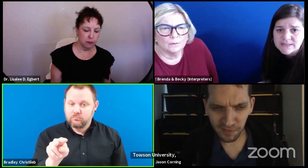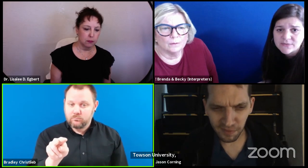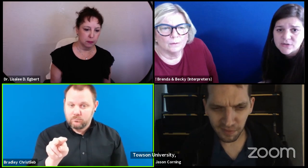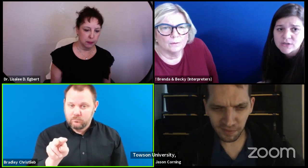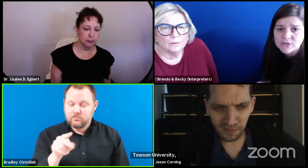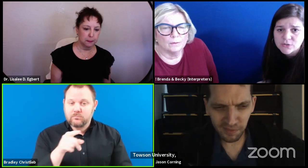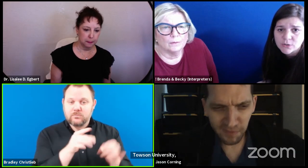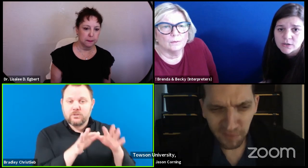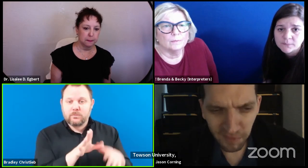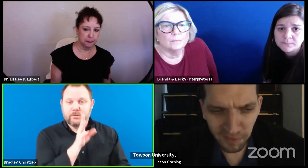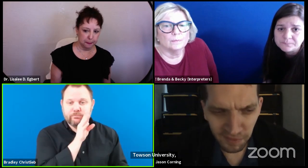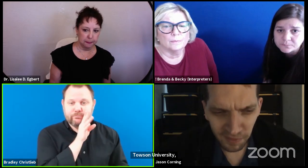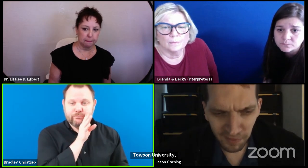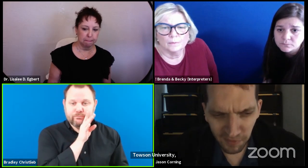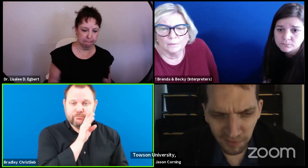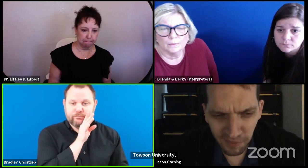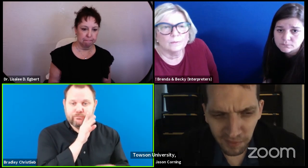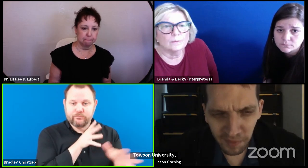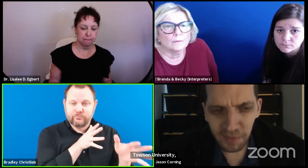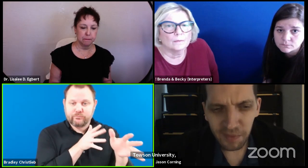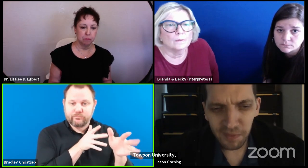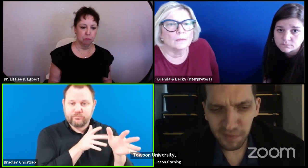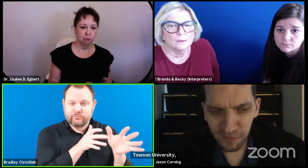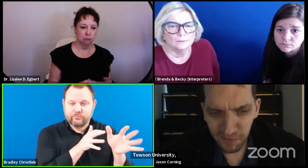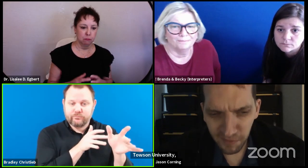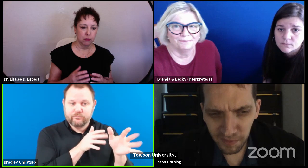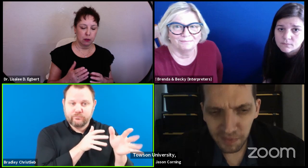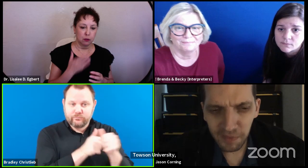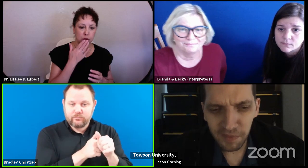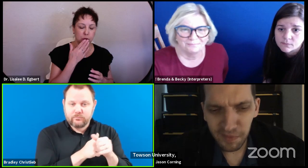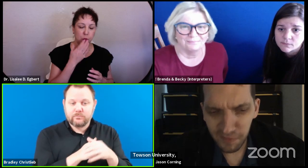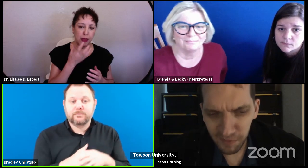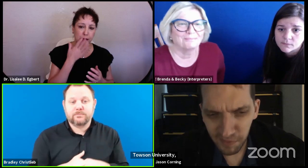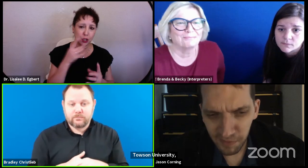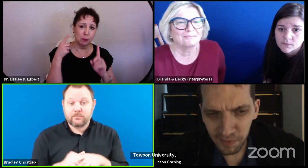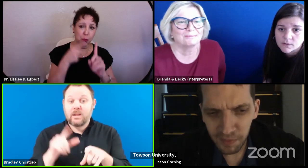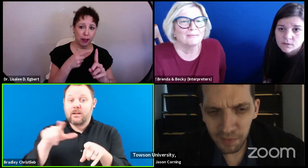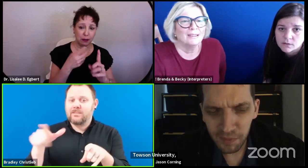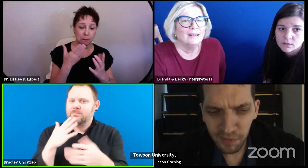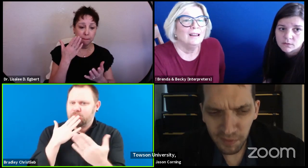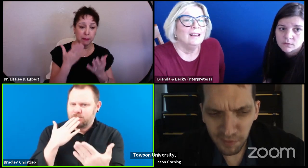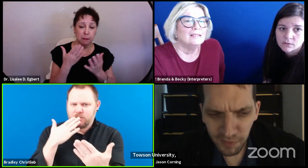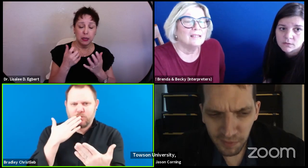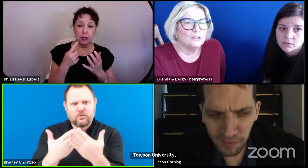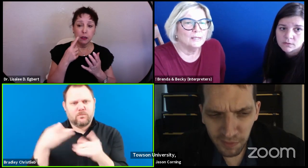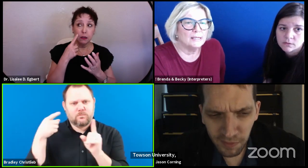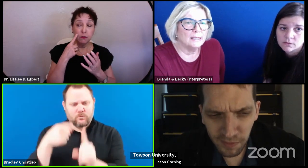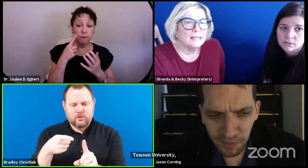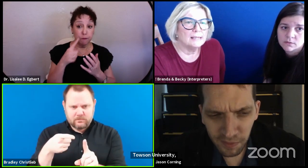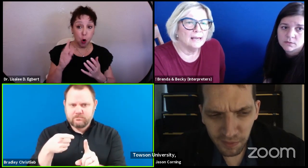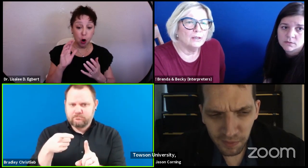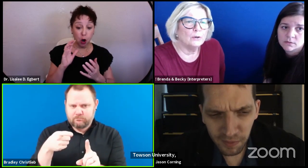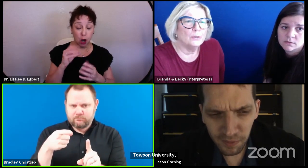if they're a consumer. Thank you.